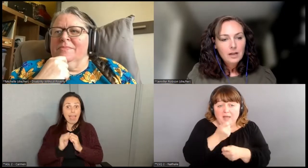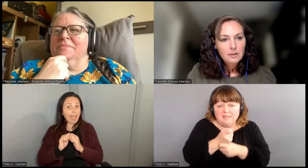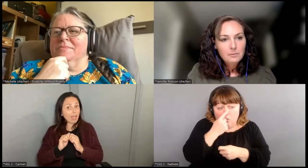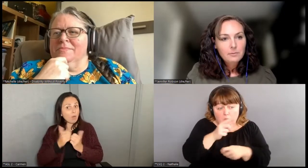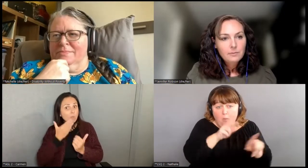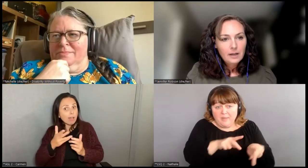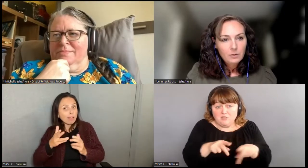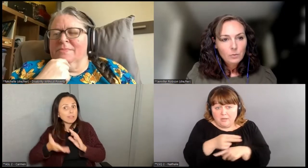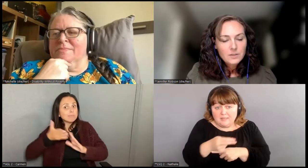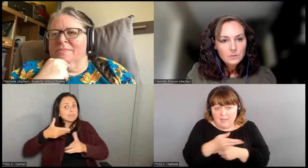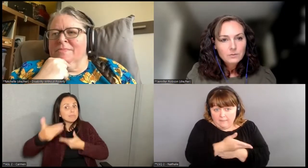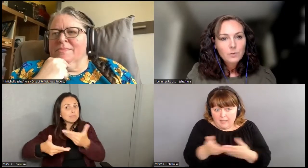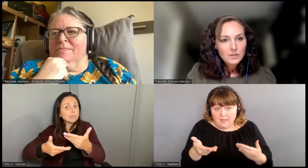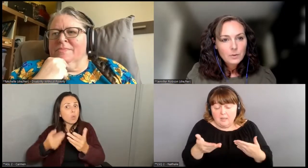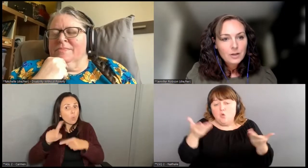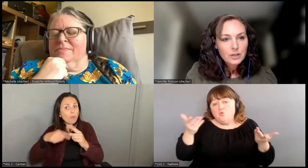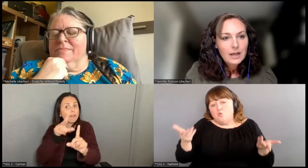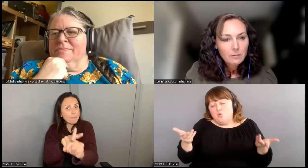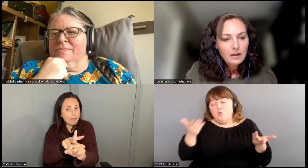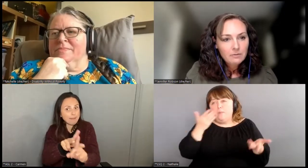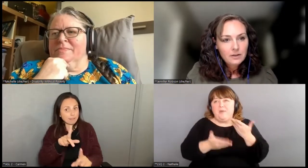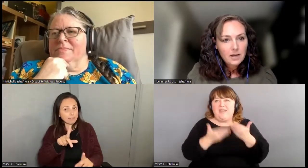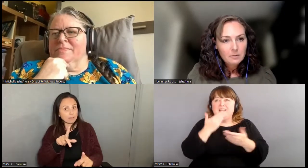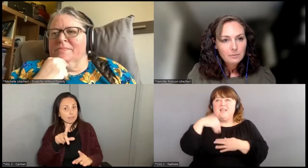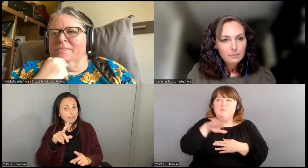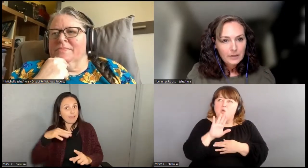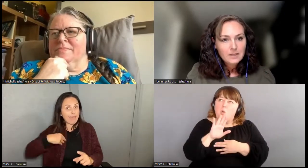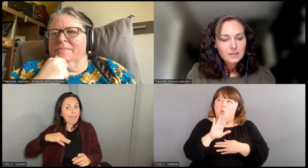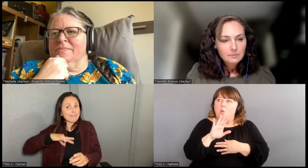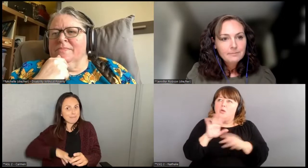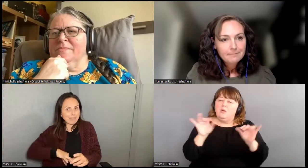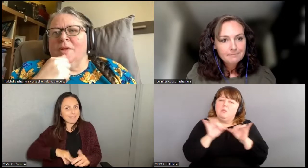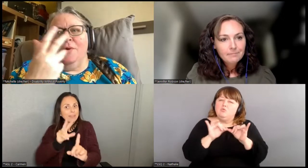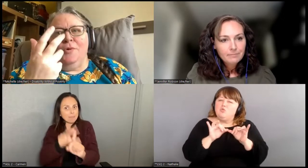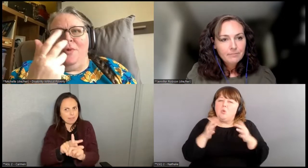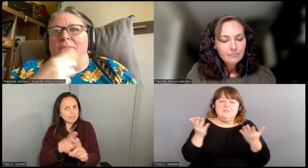PERFORMING ONCE WE ACTUALLY HAVE A BENEFIT IN PLACE.